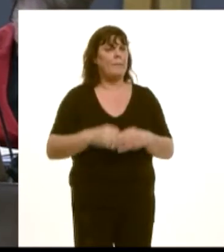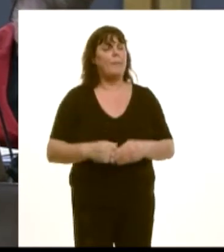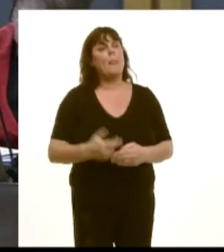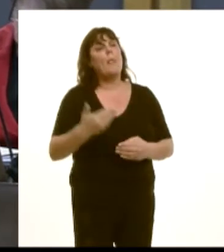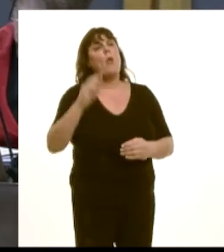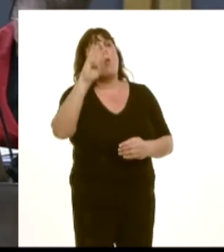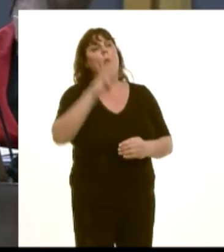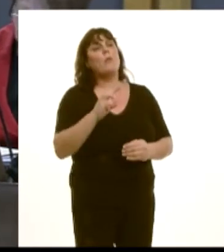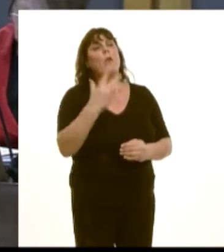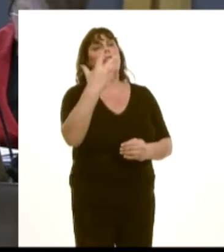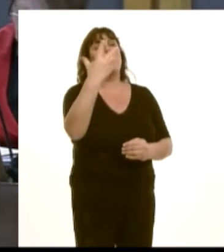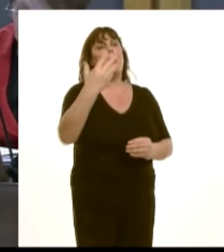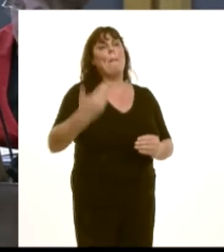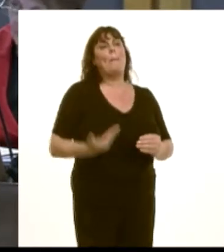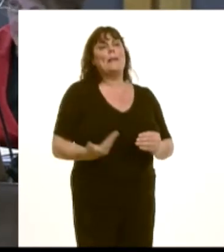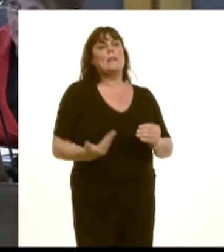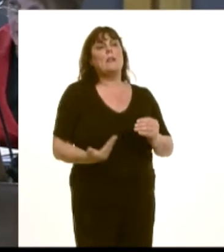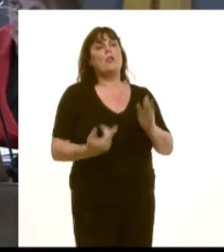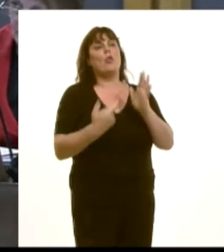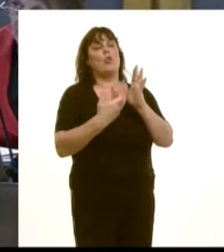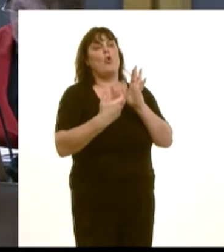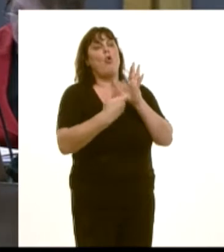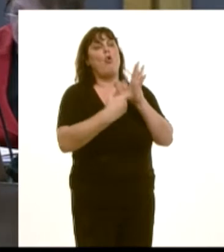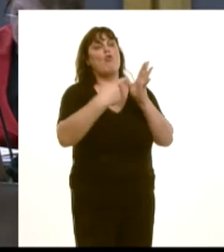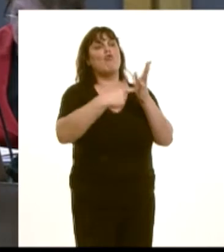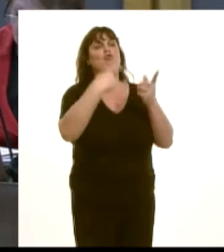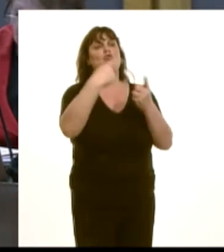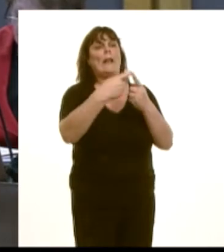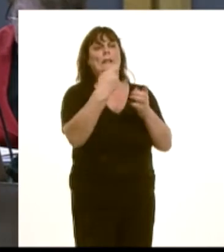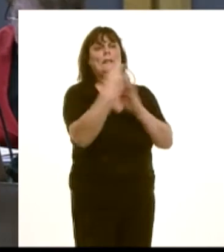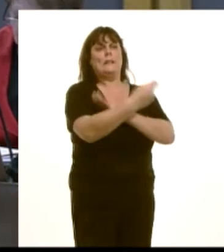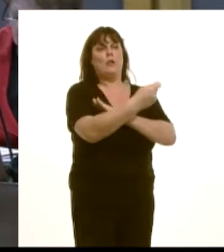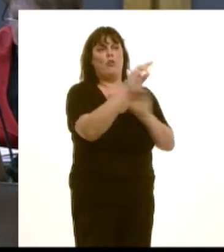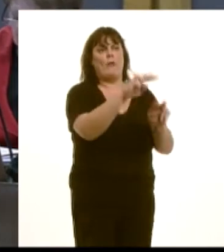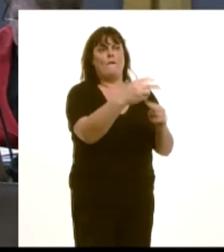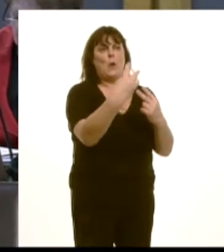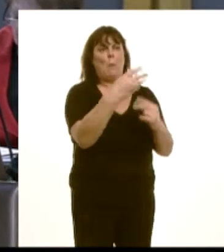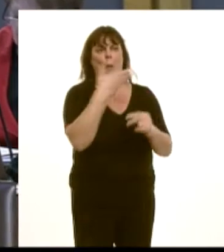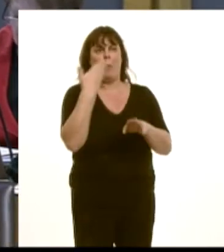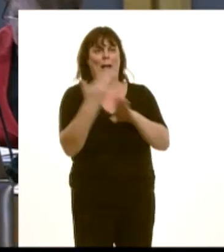rate reviews and little action. The Party of Wales wants to see action and we have proposed